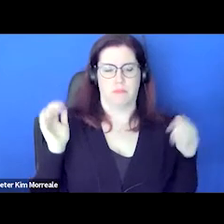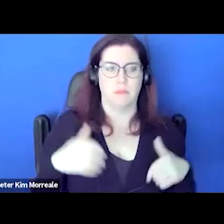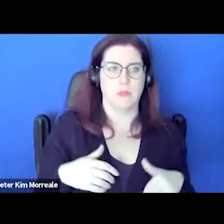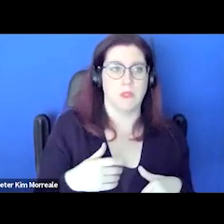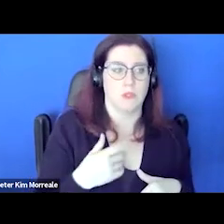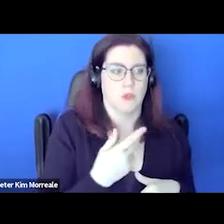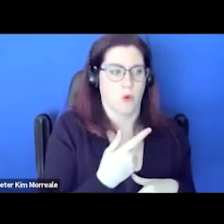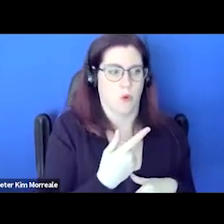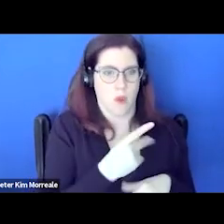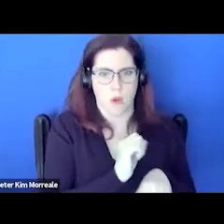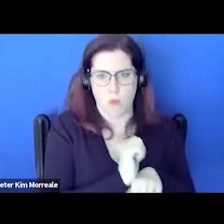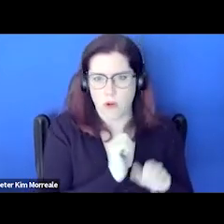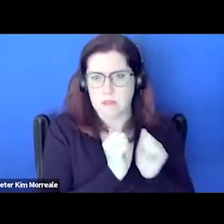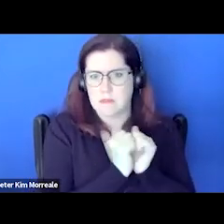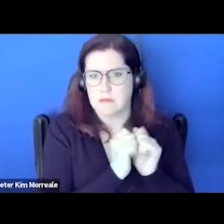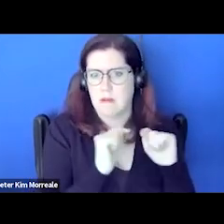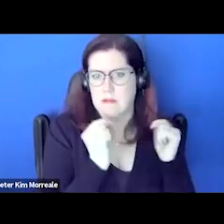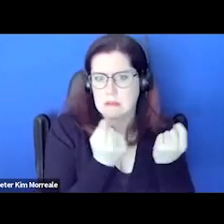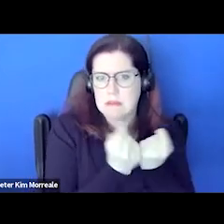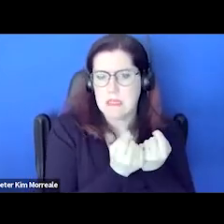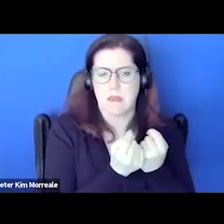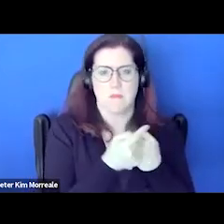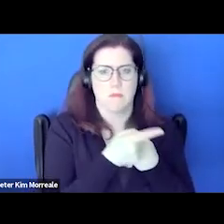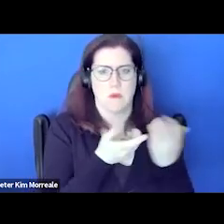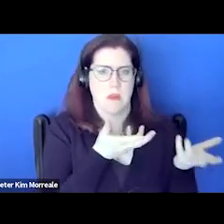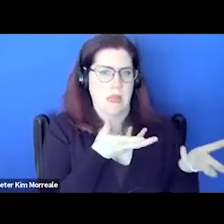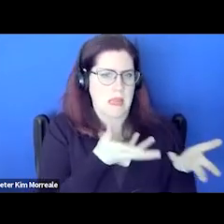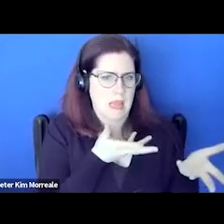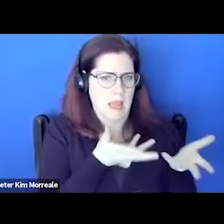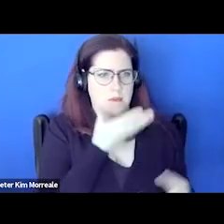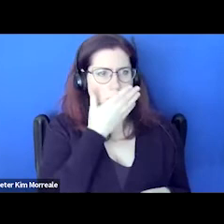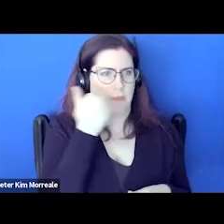Engagement with her was, and I interviewed her to find out